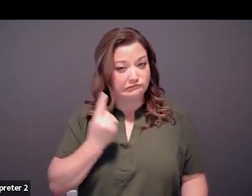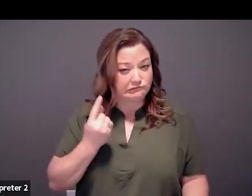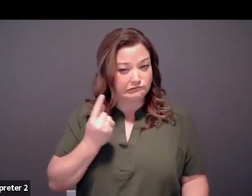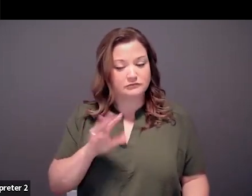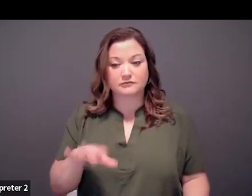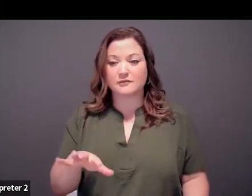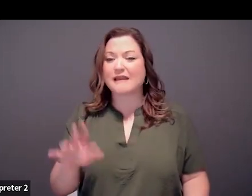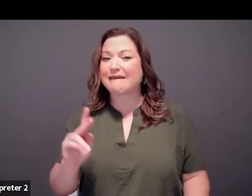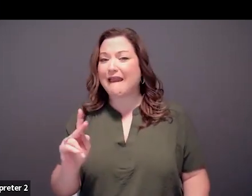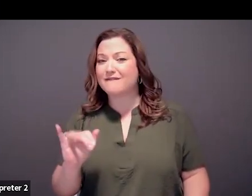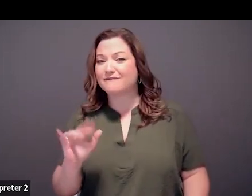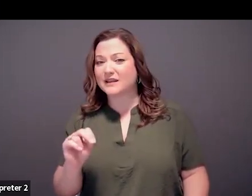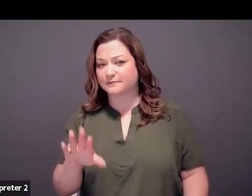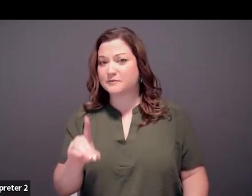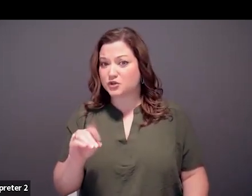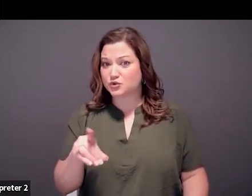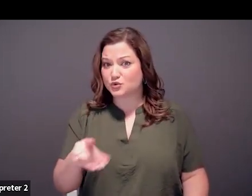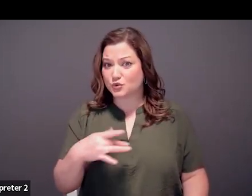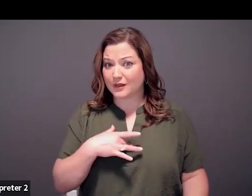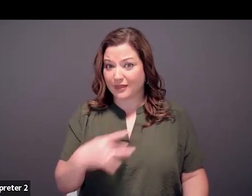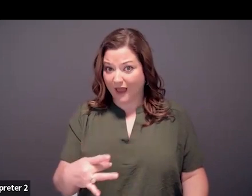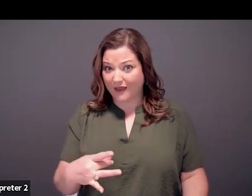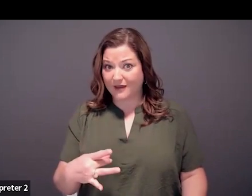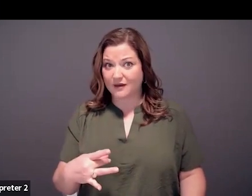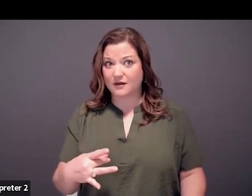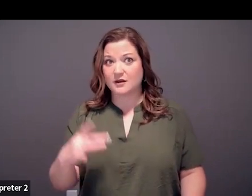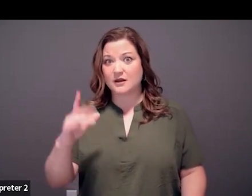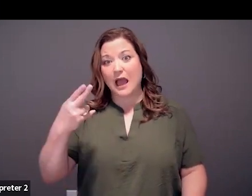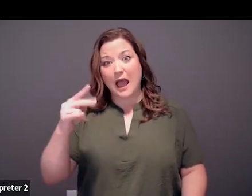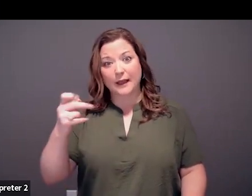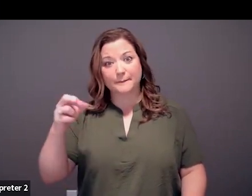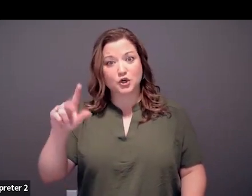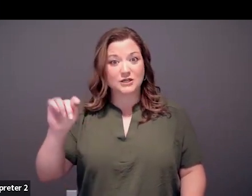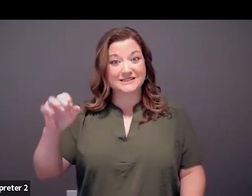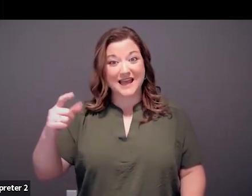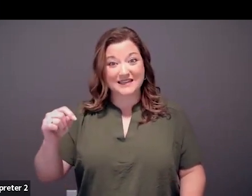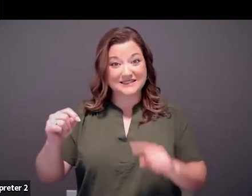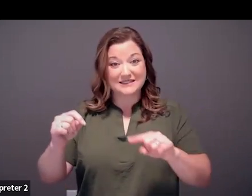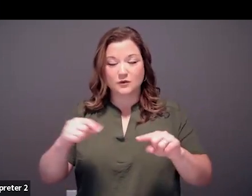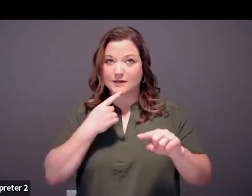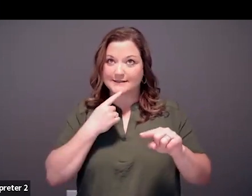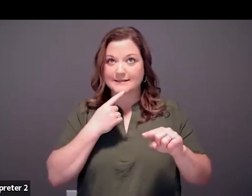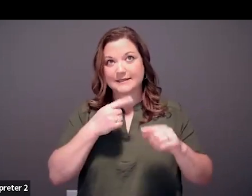would you like hypertext that actually spells that out? Like says something like enter a 10-digit phone number,